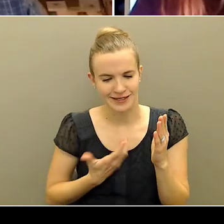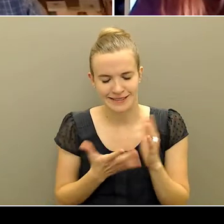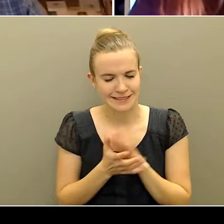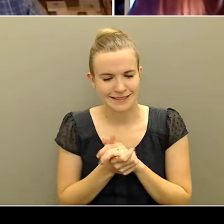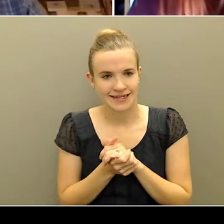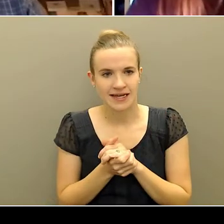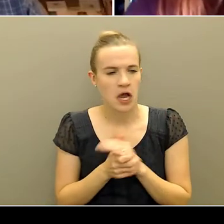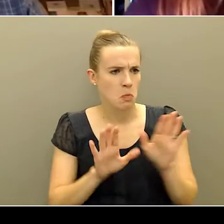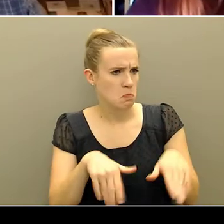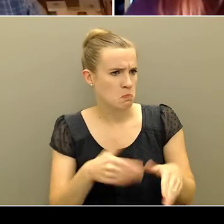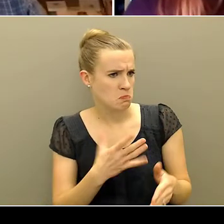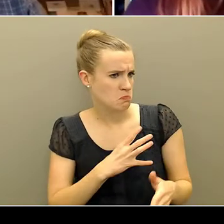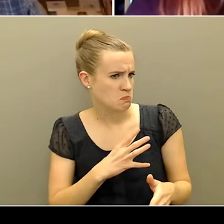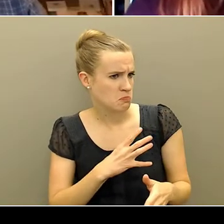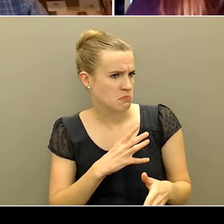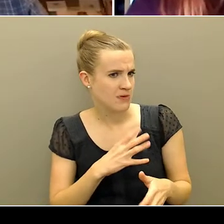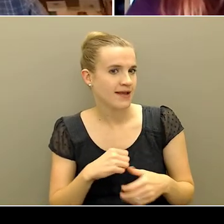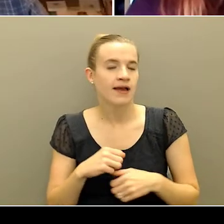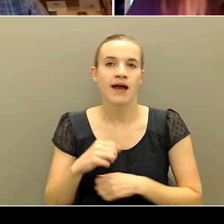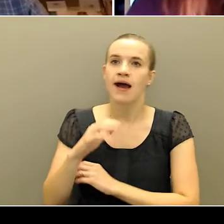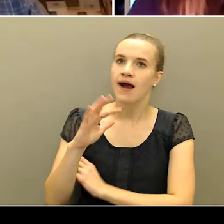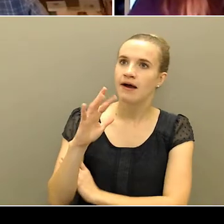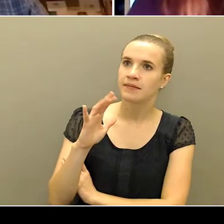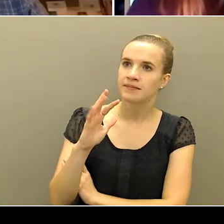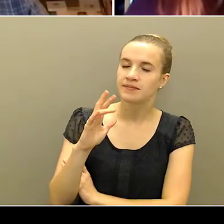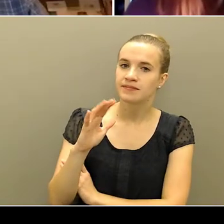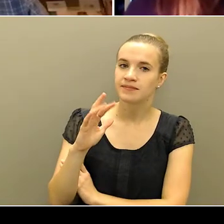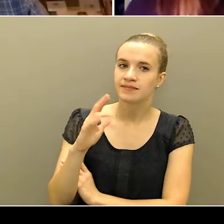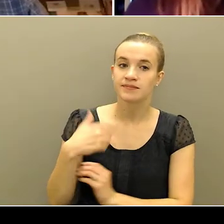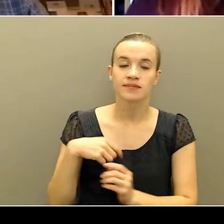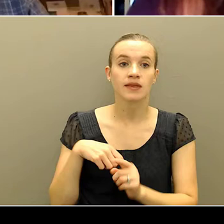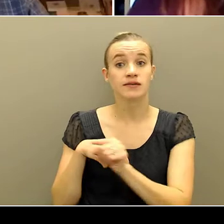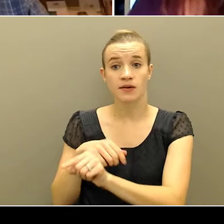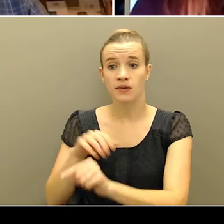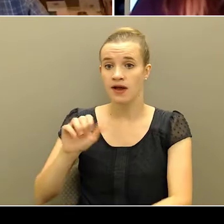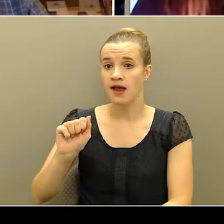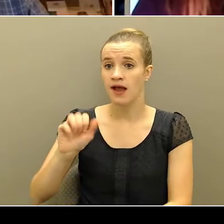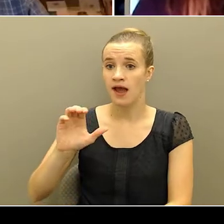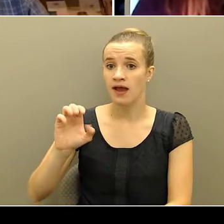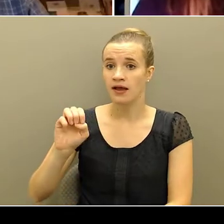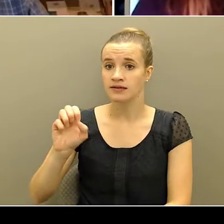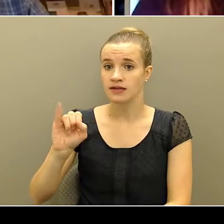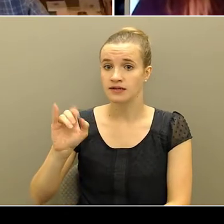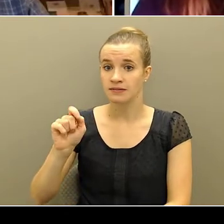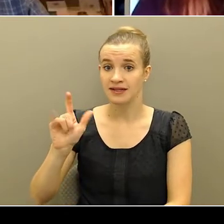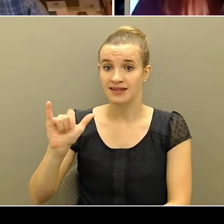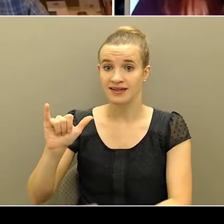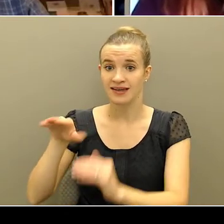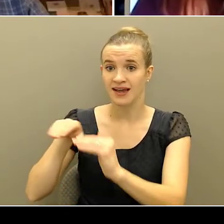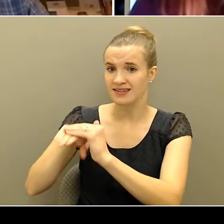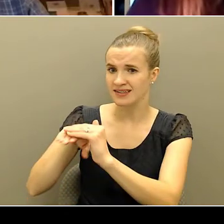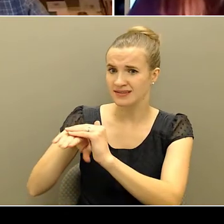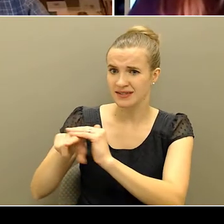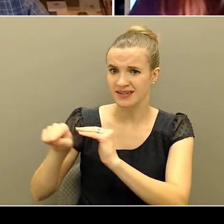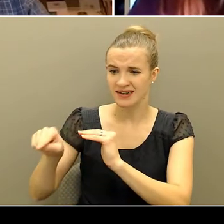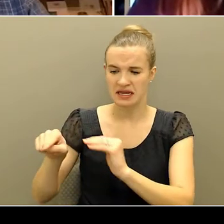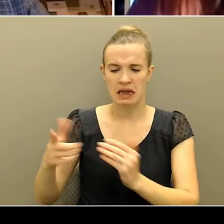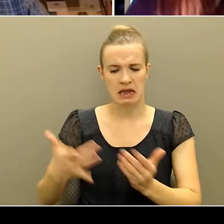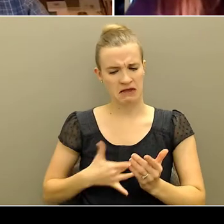accessibility, you know, is definitely I mean, like it I feel like in some ways they can be used in the same way and like they are just words. But I